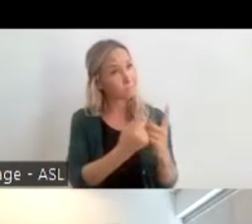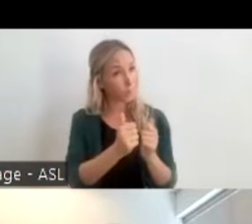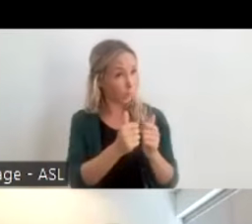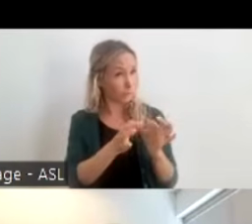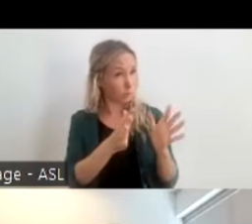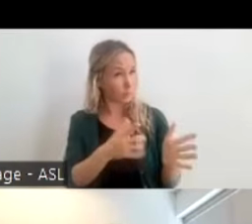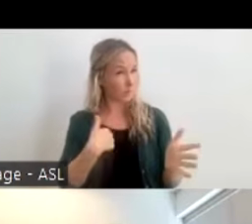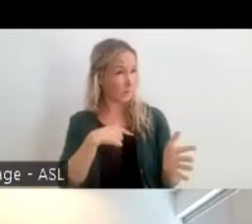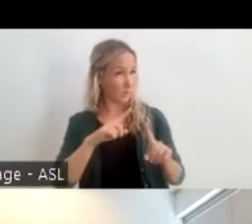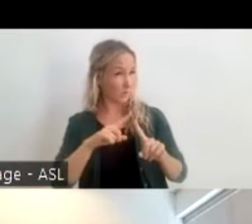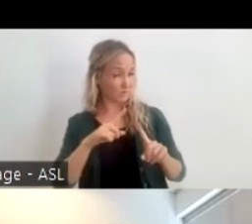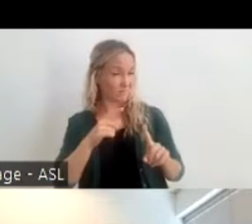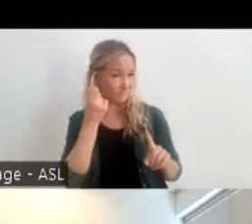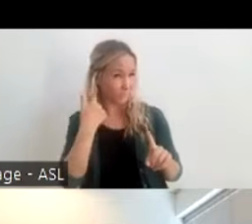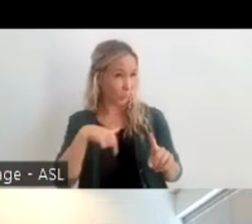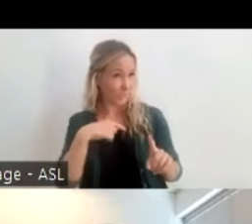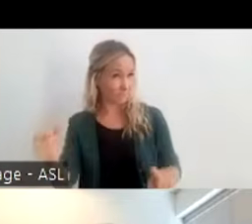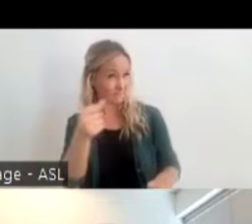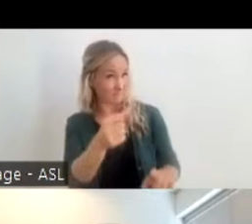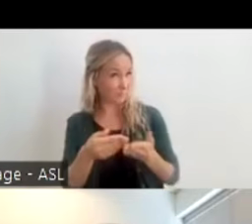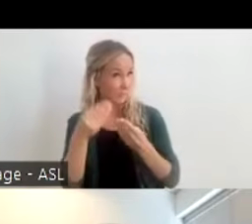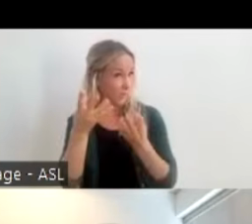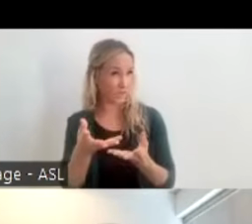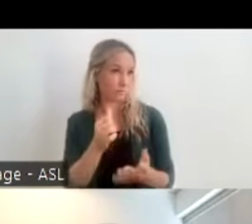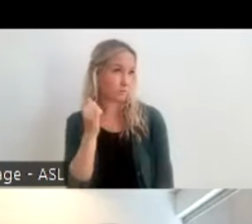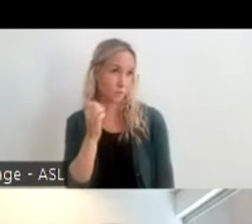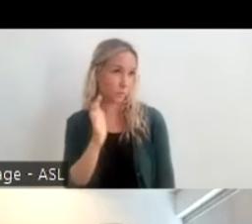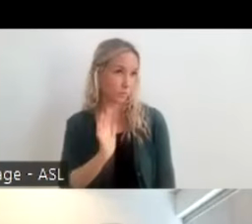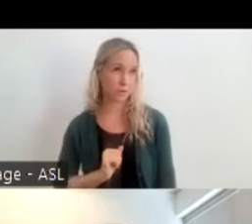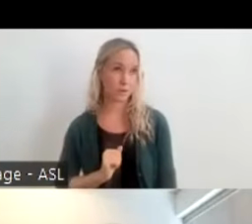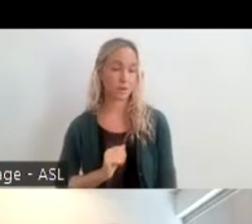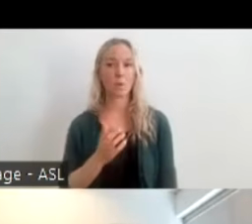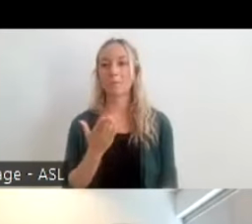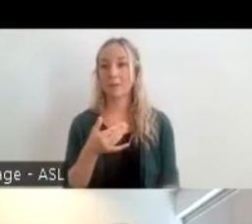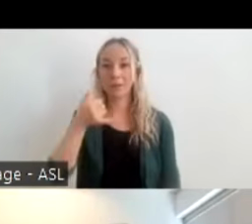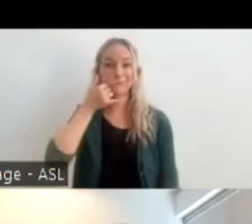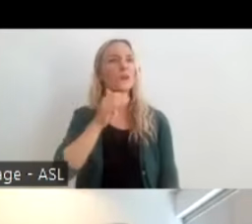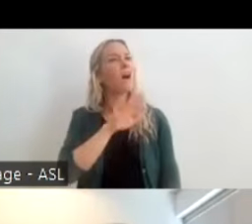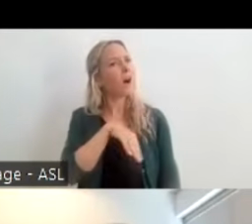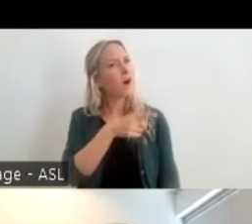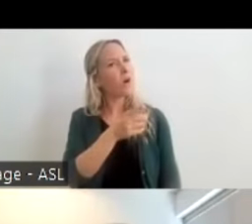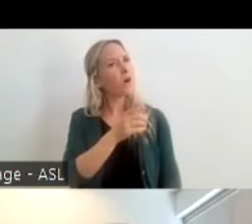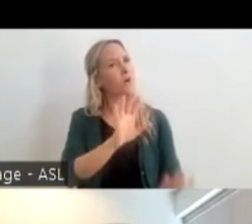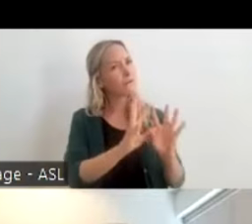family who can sign for you so we can communicate? And those aren't the answers that provide effective